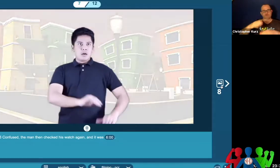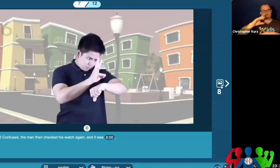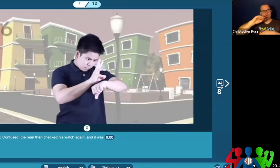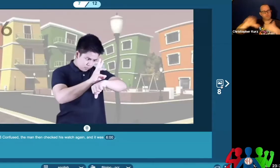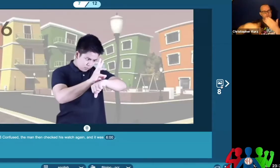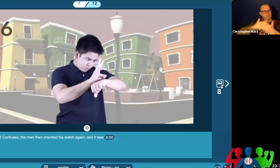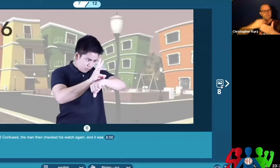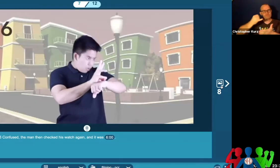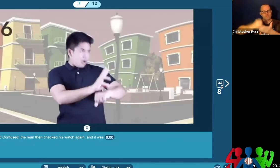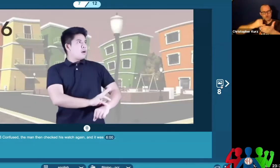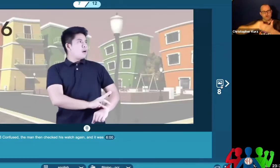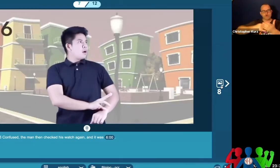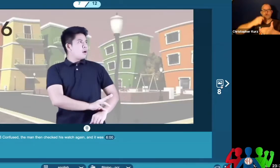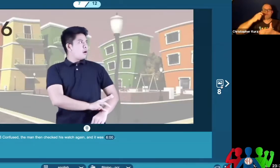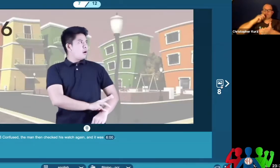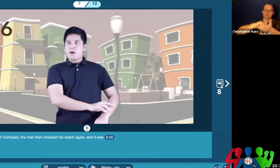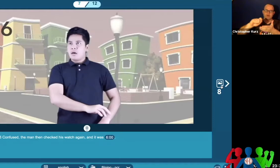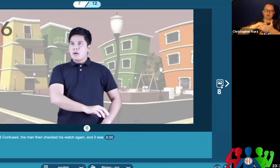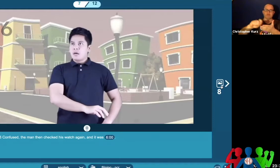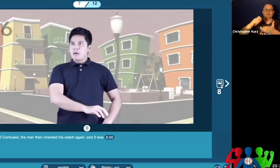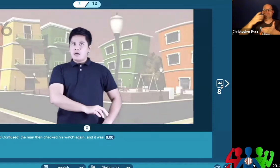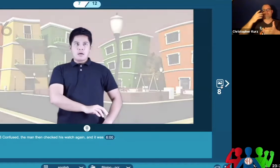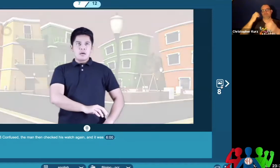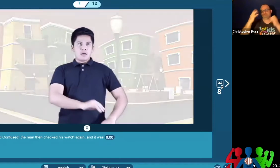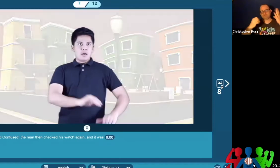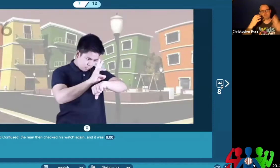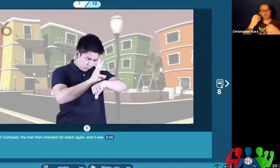of their stories – their unique community-based stories – to